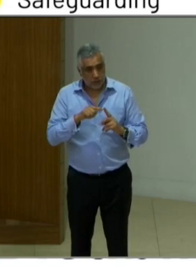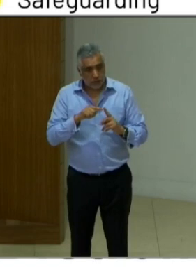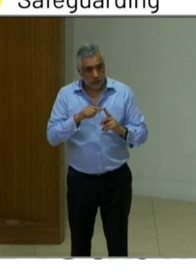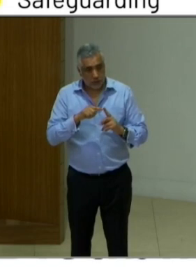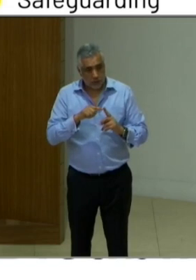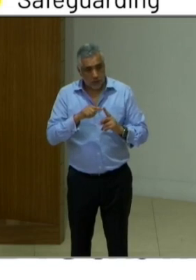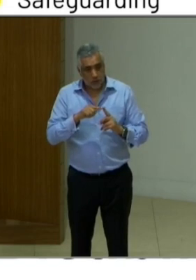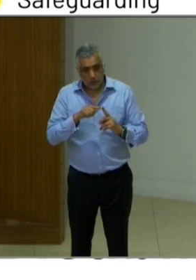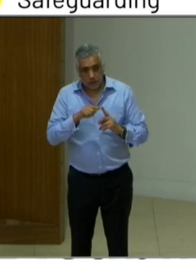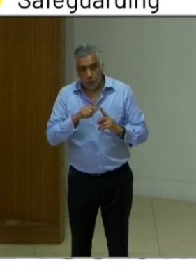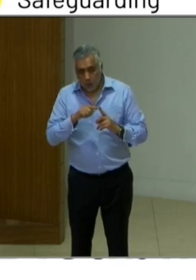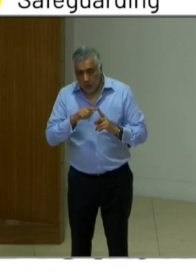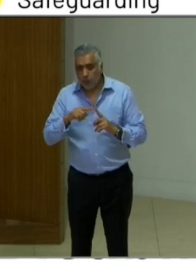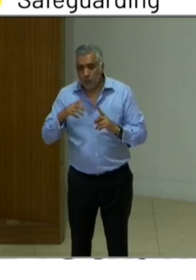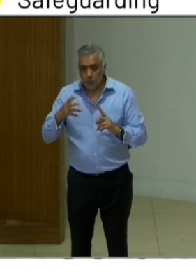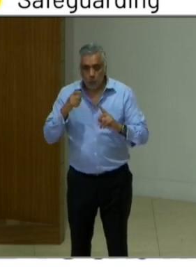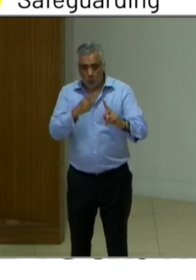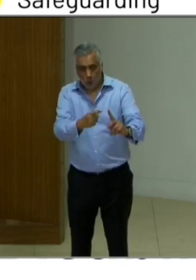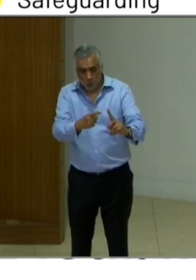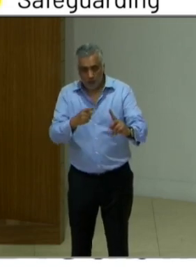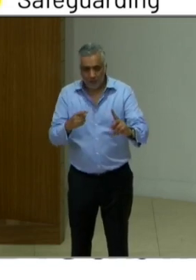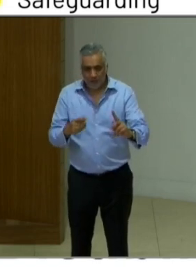building a safe space, developing safe